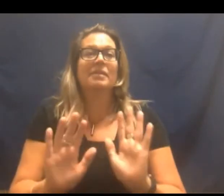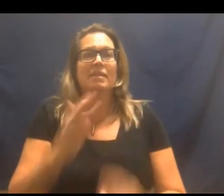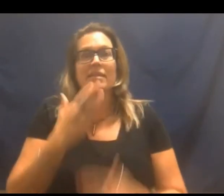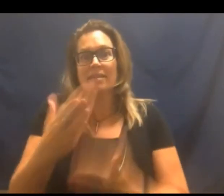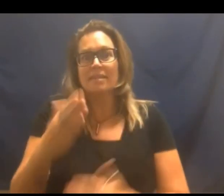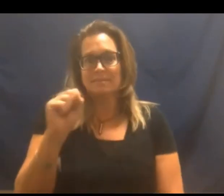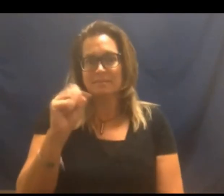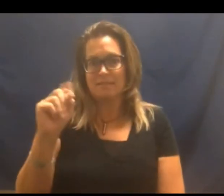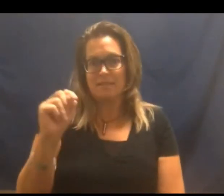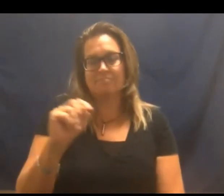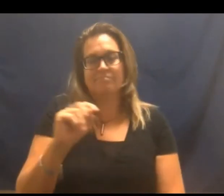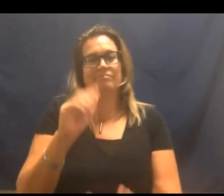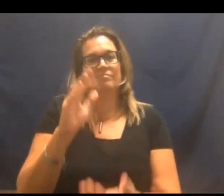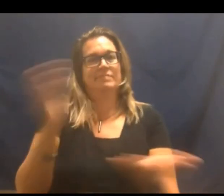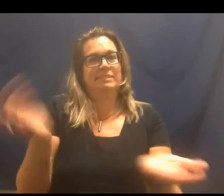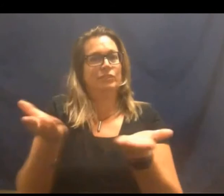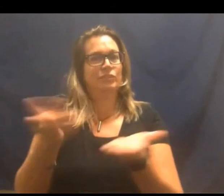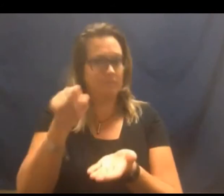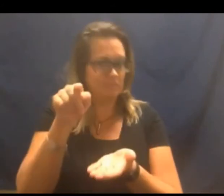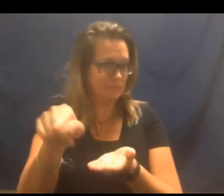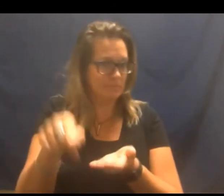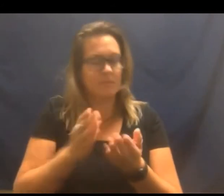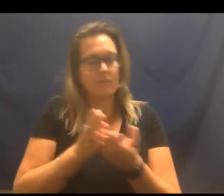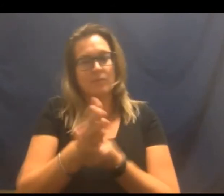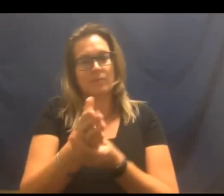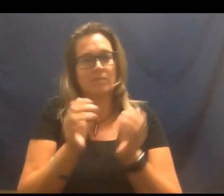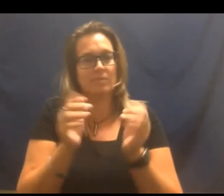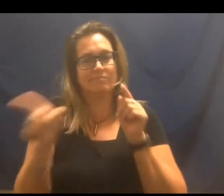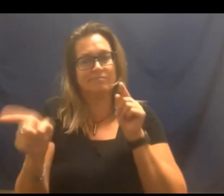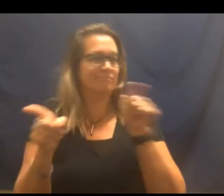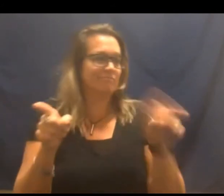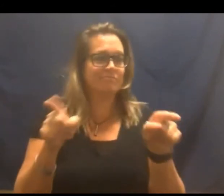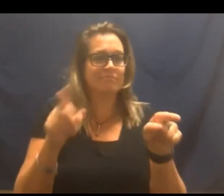successful. So we're very grateful to Scott being that intermediary between